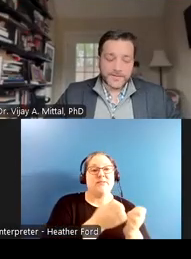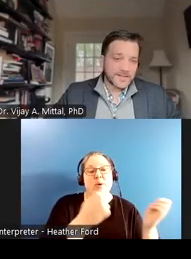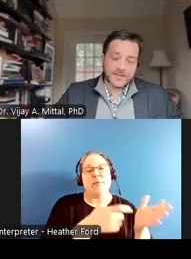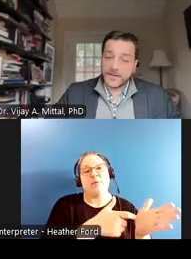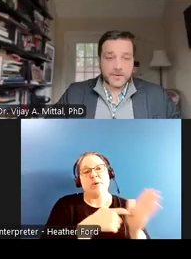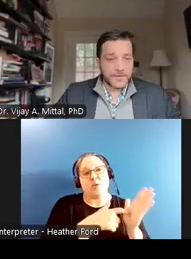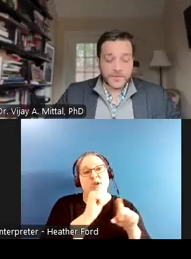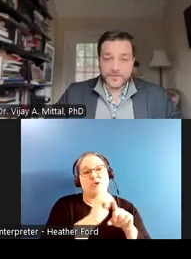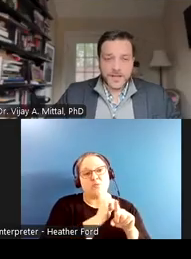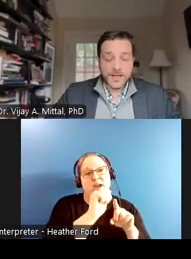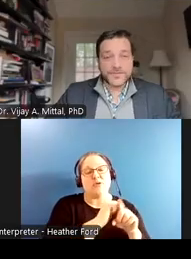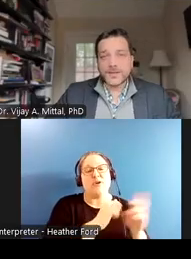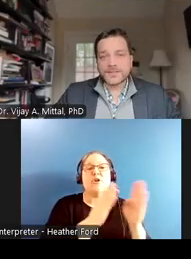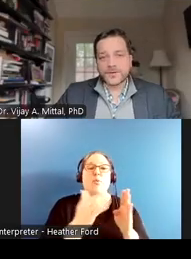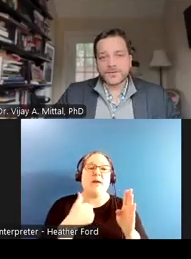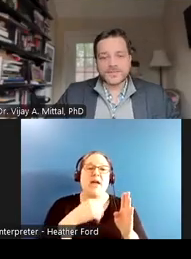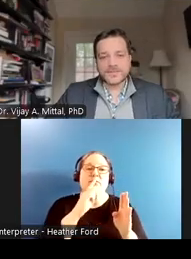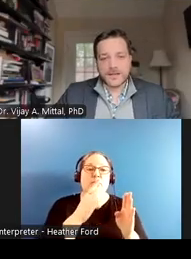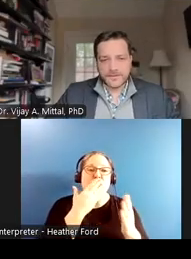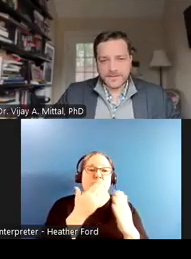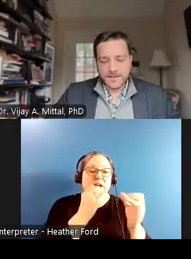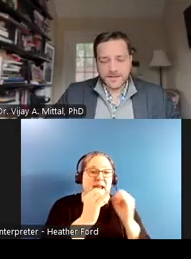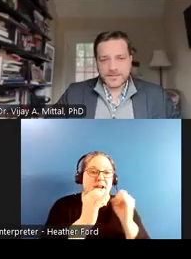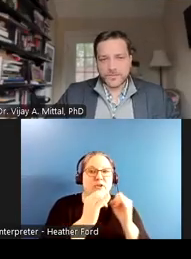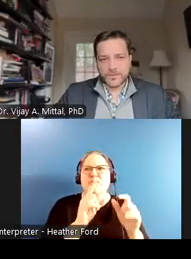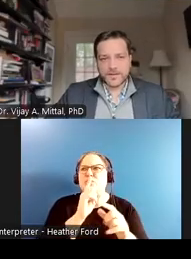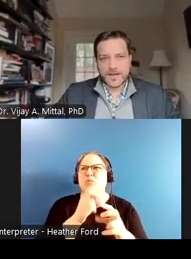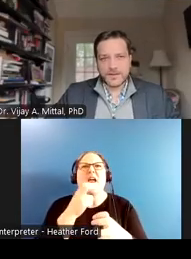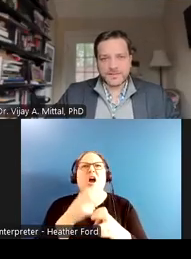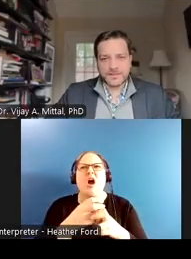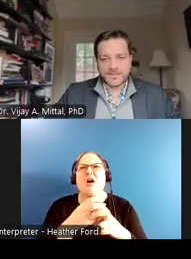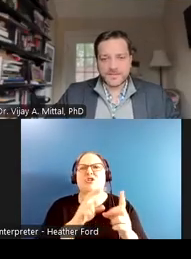intensive interviews. It's really difficult to scale these things to a burden health system as